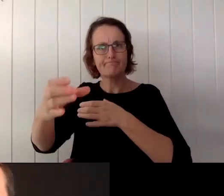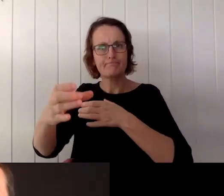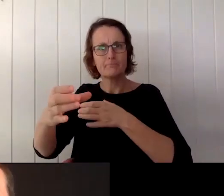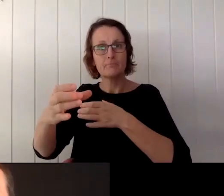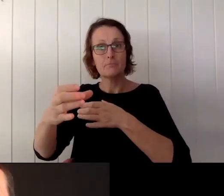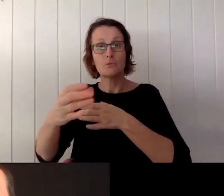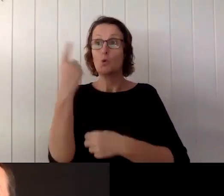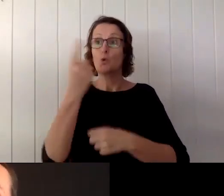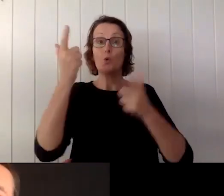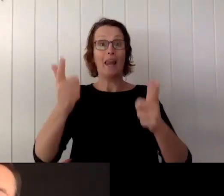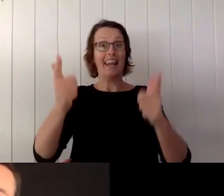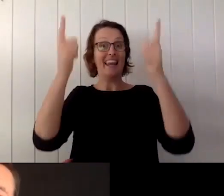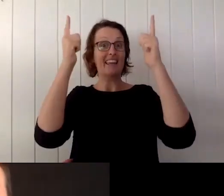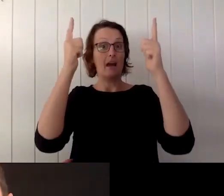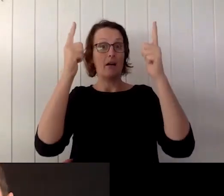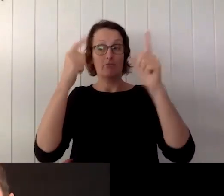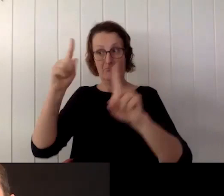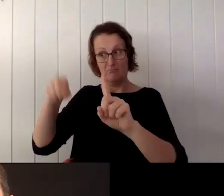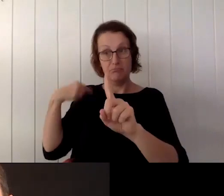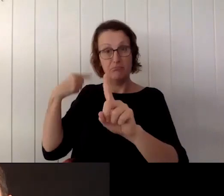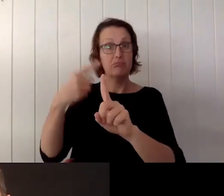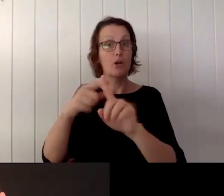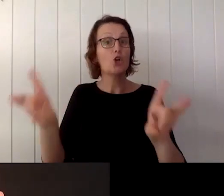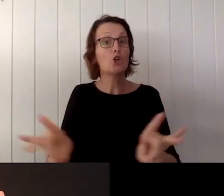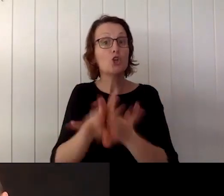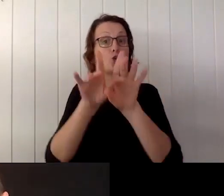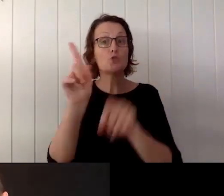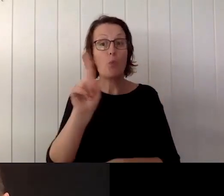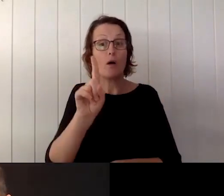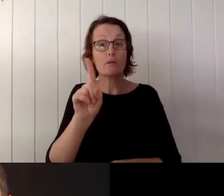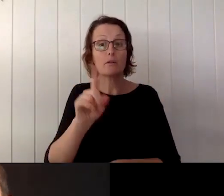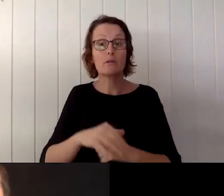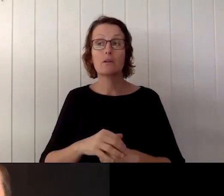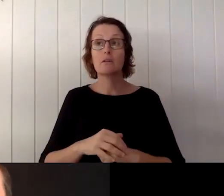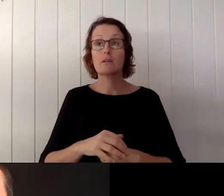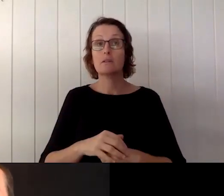become so accustomed to - most of us have become accustomed, of course,